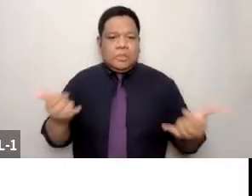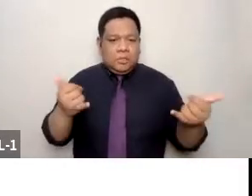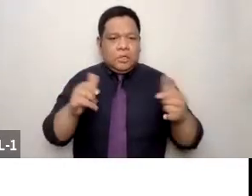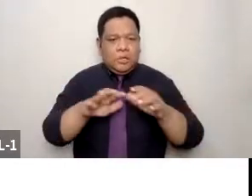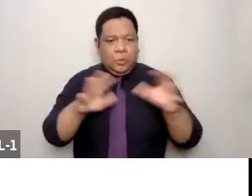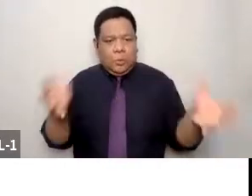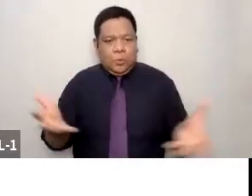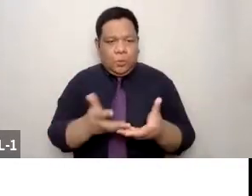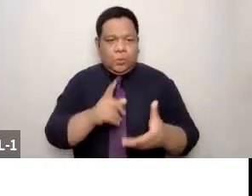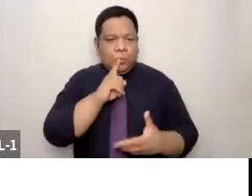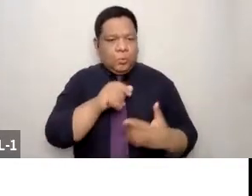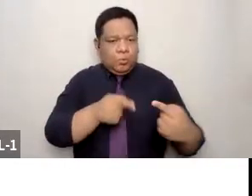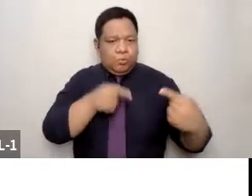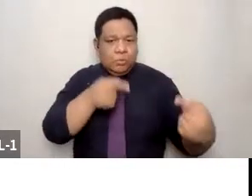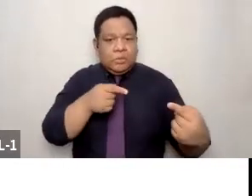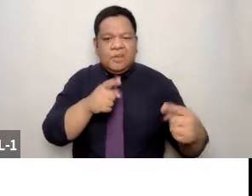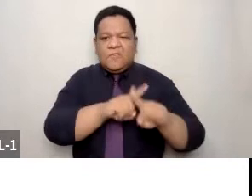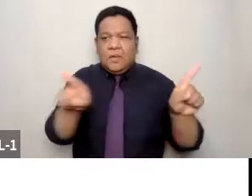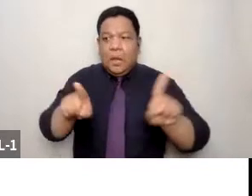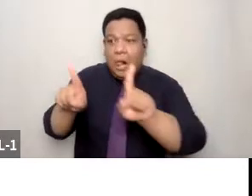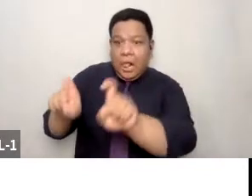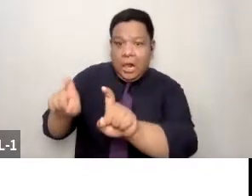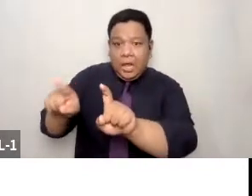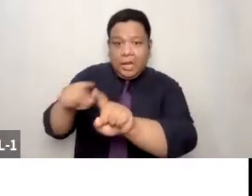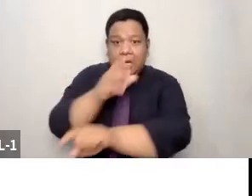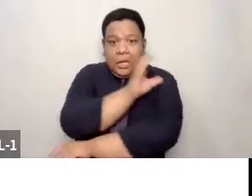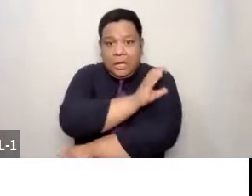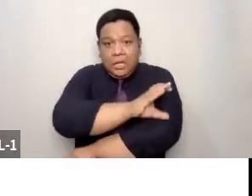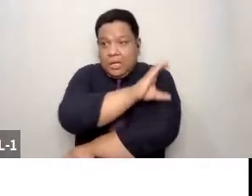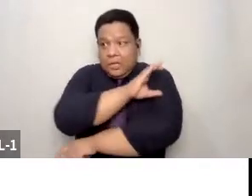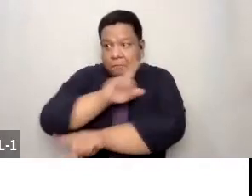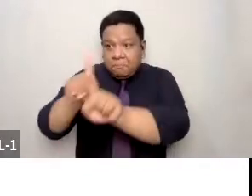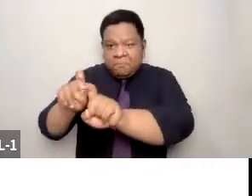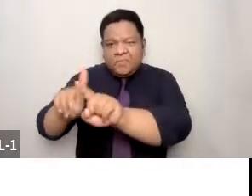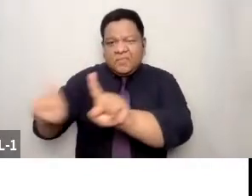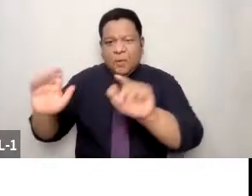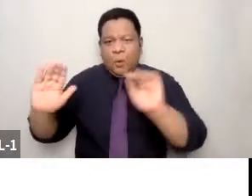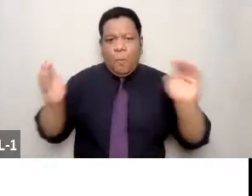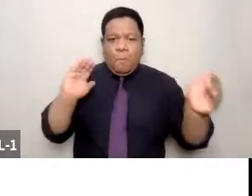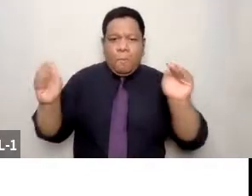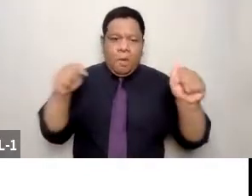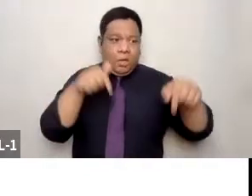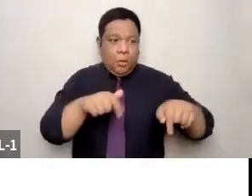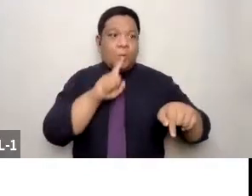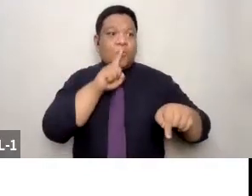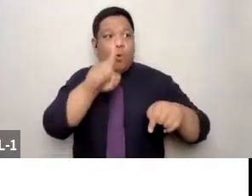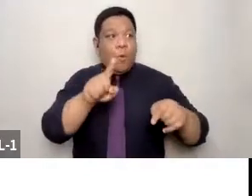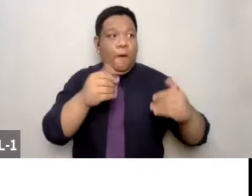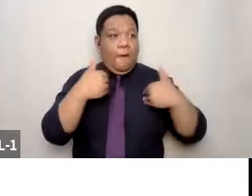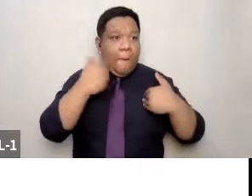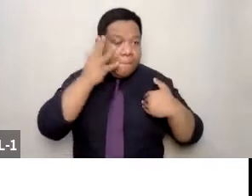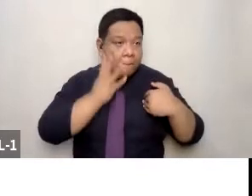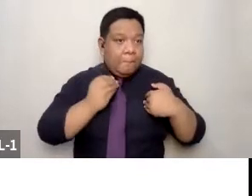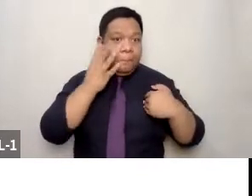The clinical efficacy differs from the clinical trial when it’s already being rolled out.